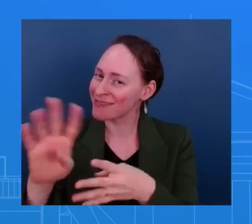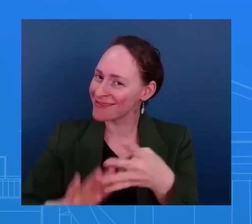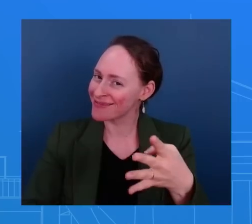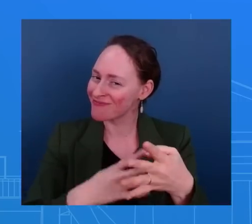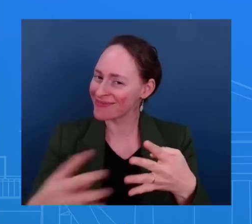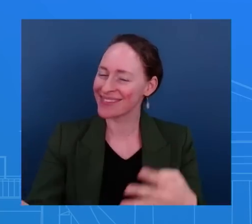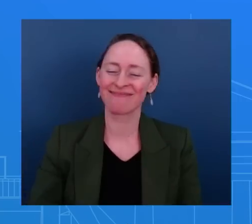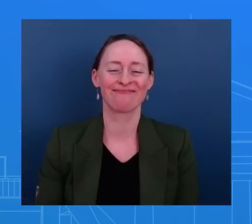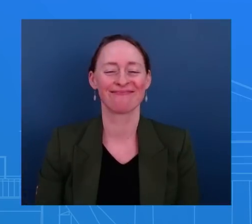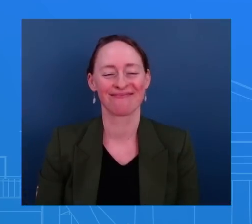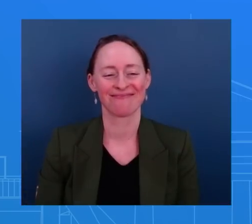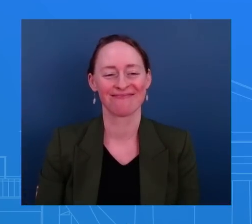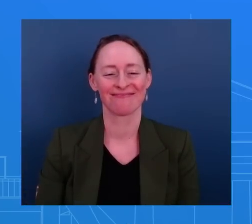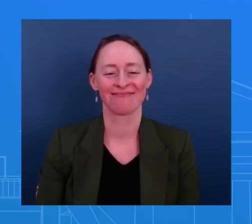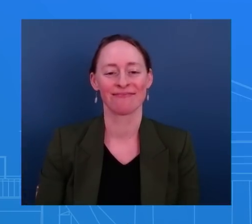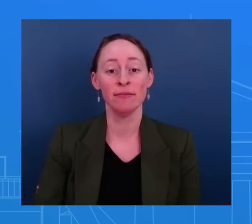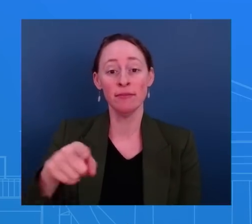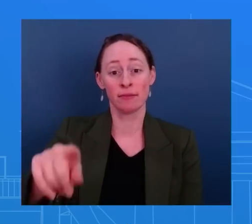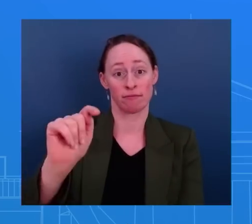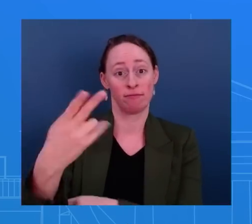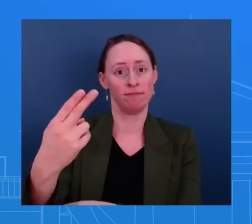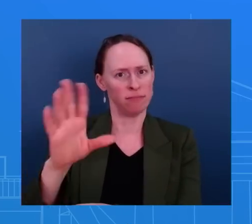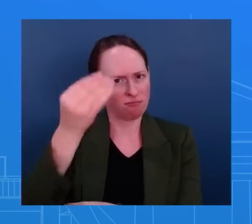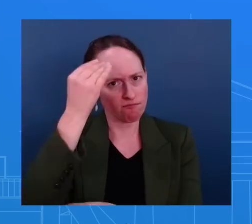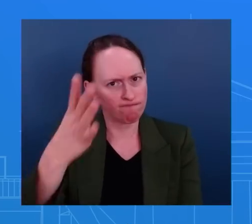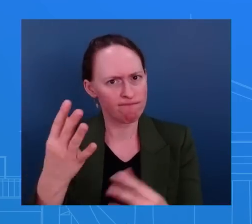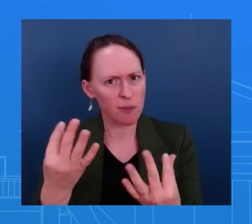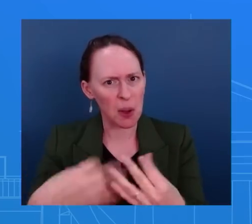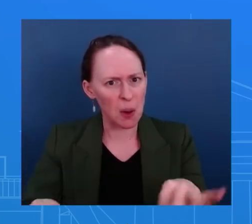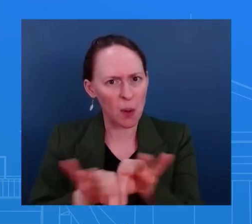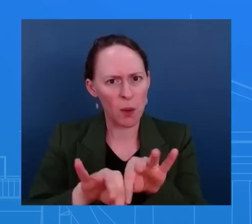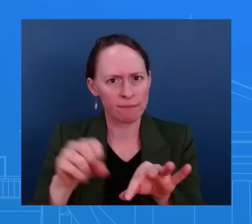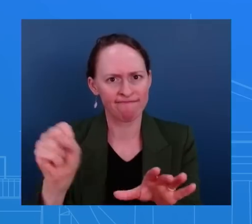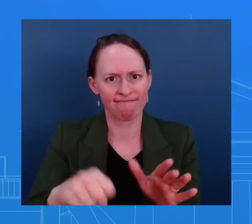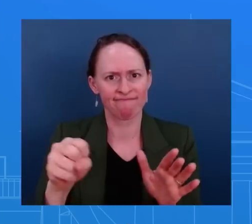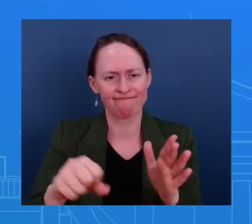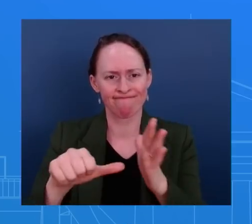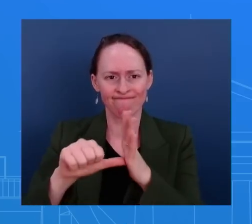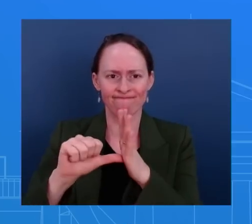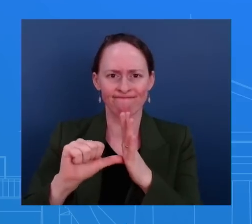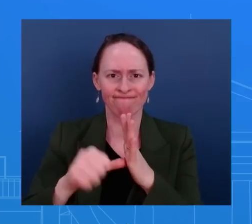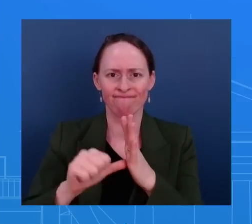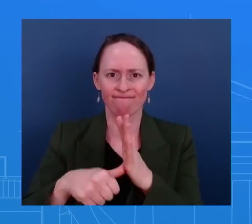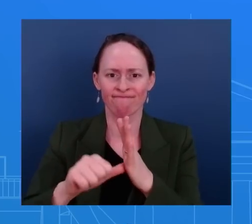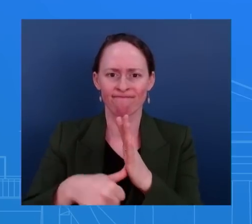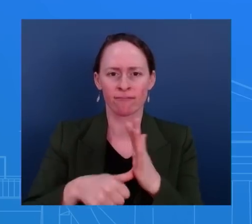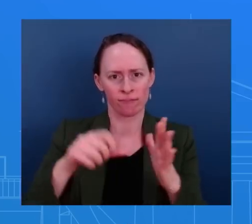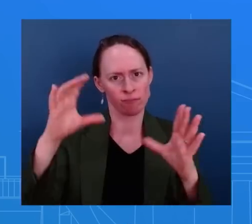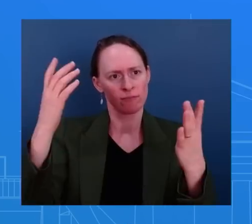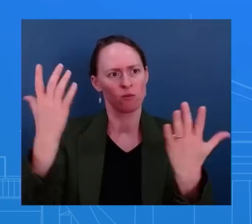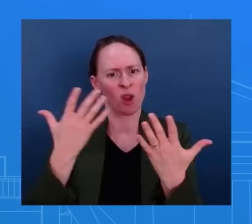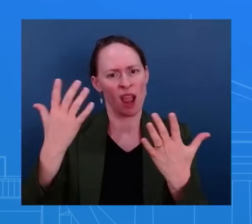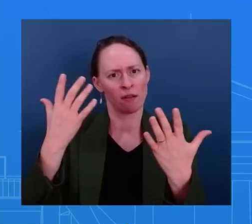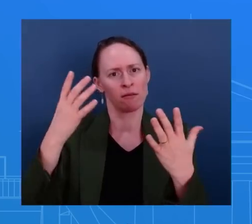It's -- it -- it really builds on what this president and the vice president has been trying to do over the last three and a half years as it relates to the American people.